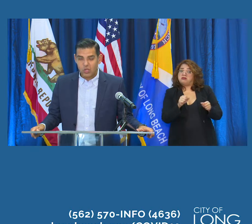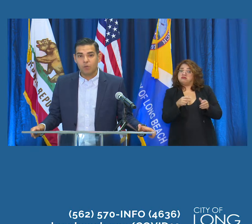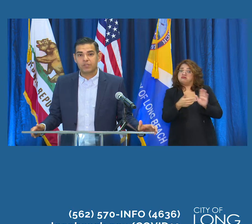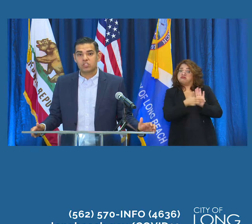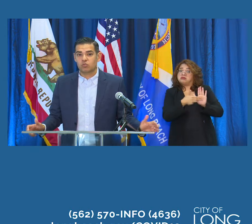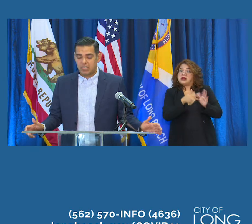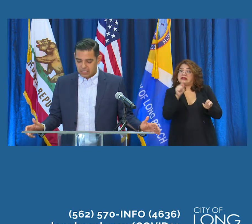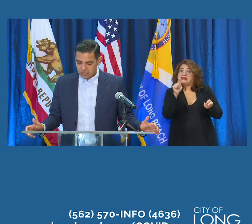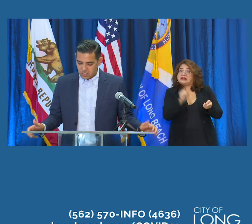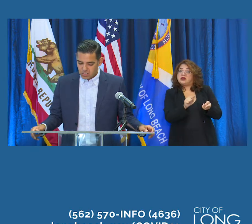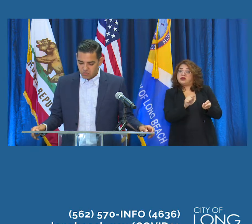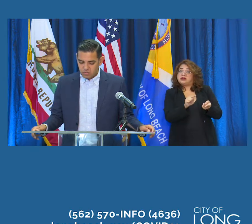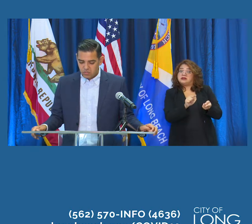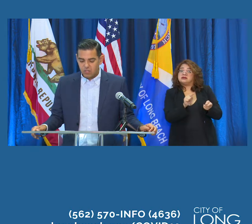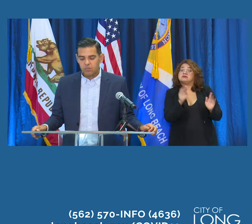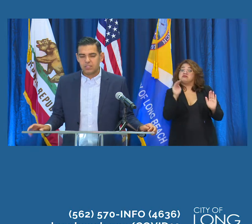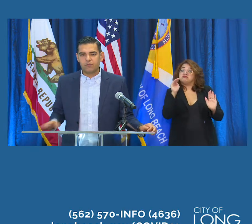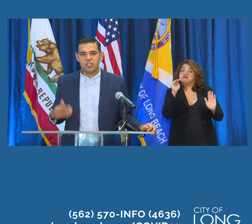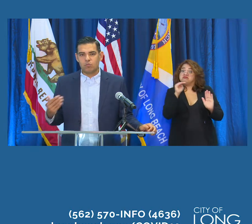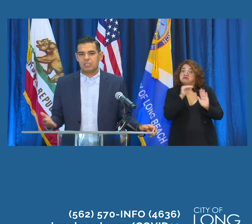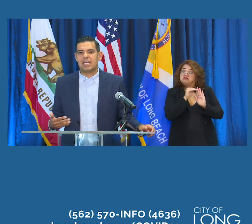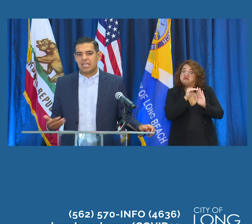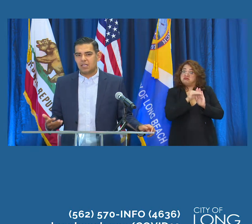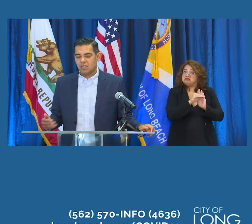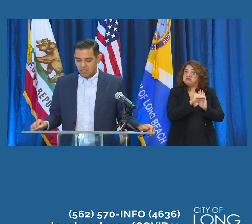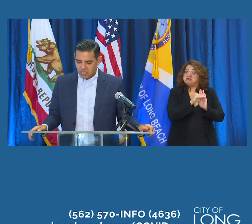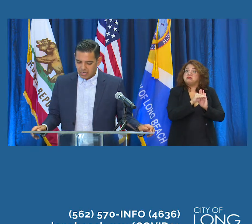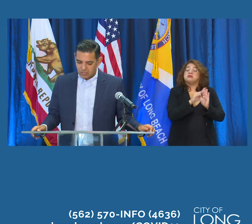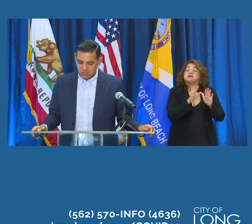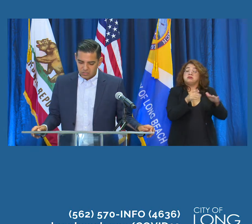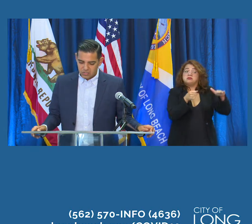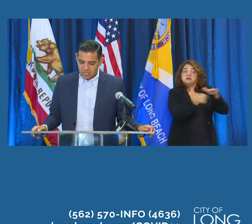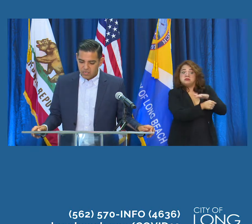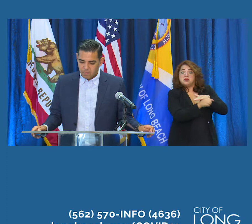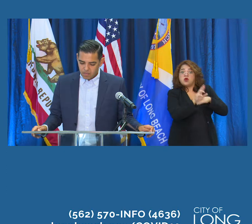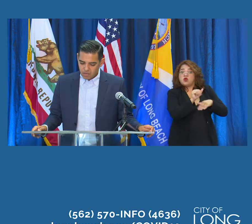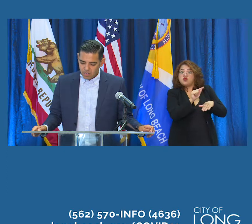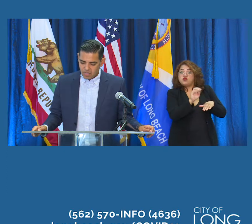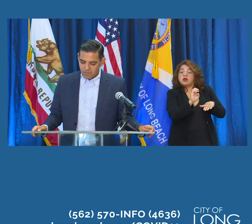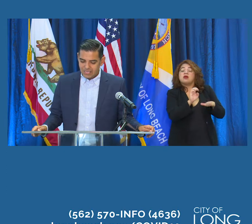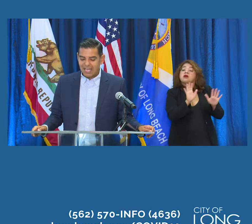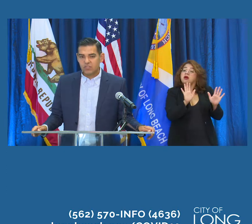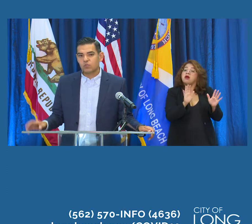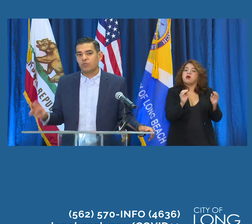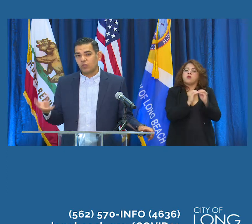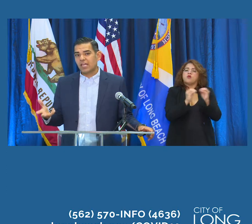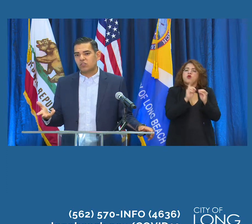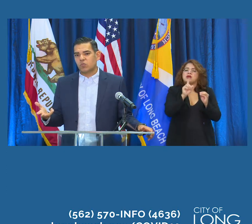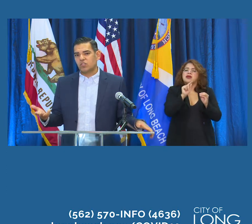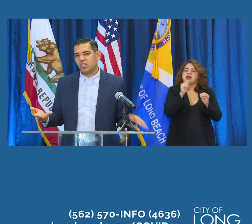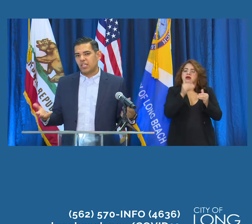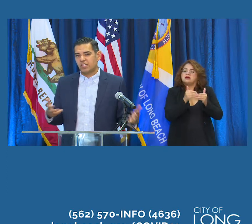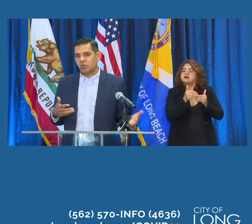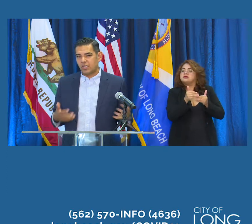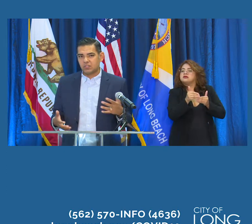We hope this trend continues. We definitely need more data to see but again this reflects what we're seeing as it relates